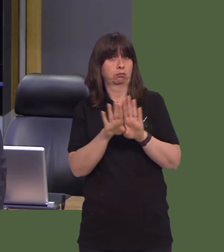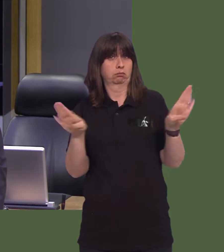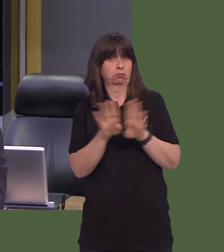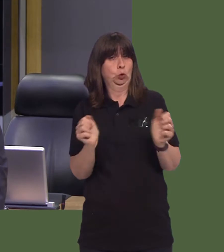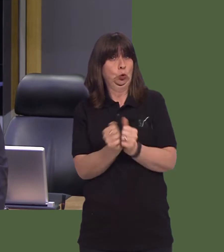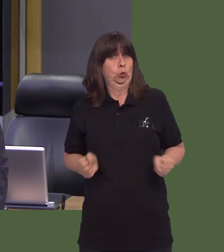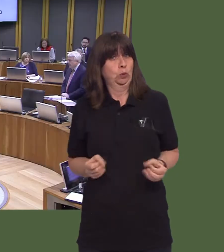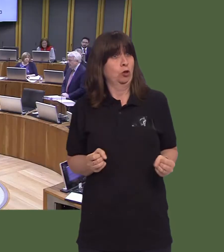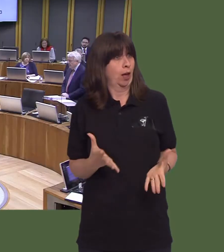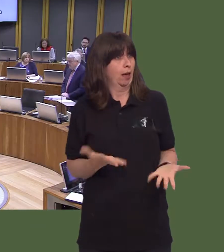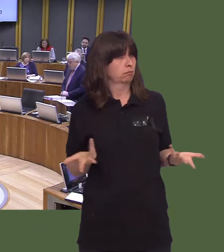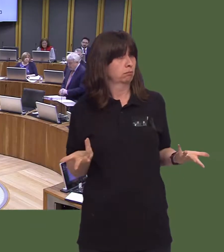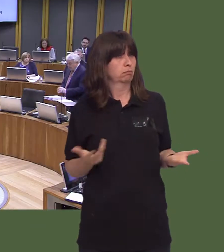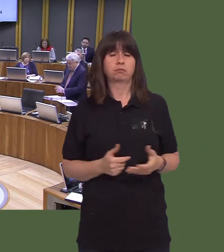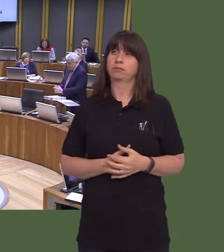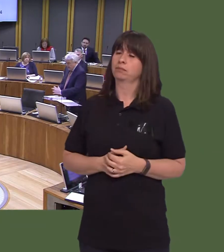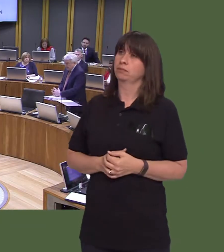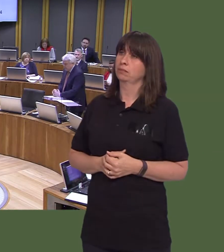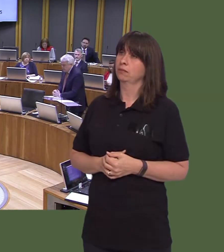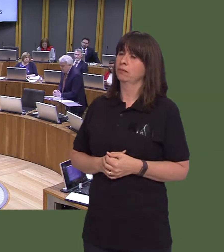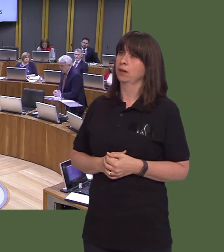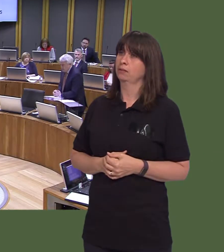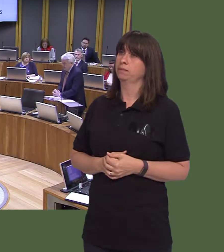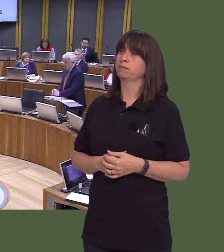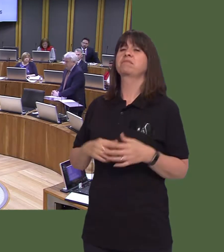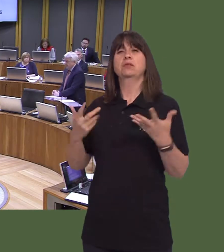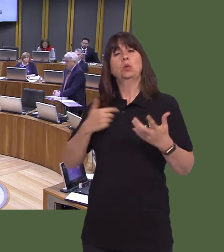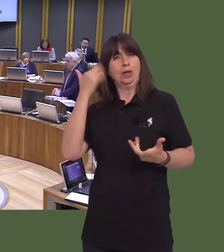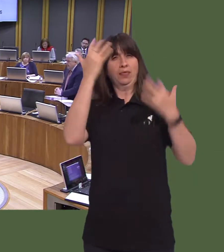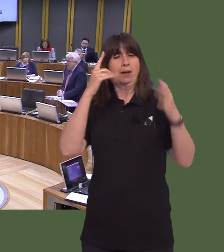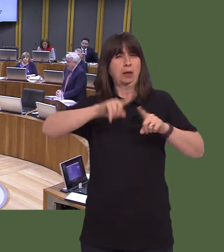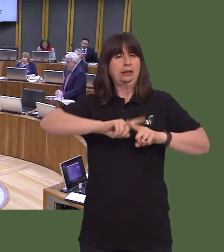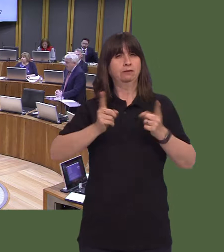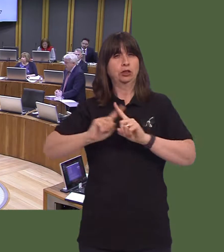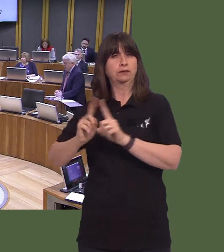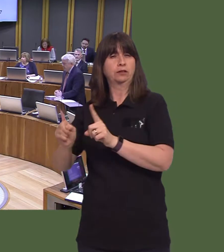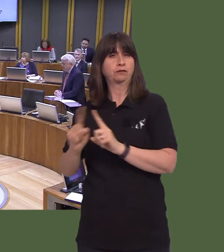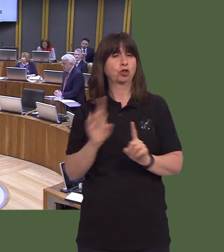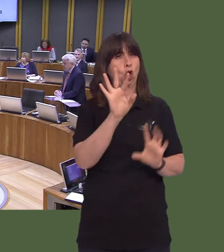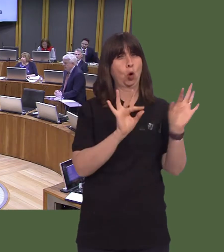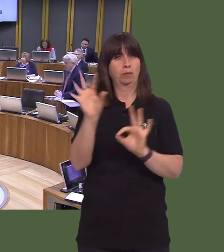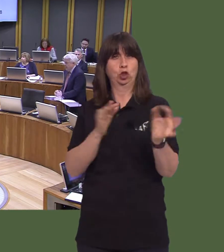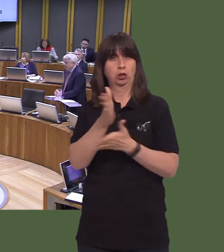Carwyn Jones AM: What I can say is that we're considering a number of options at the moment. If the trains don't haveó[Interruption.]